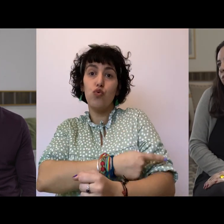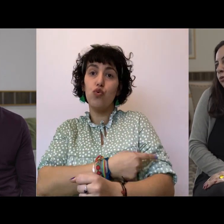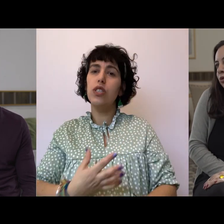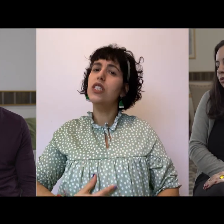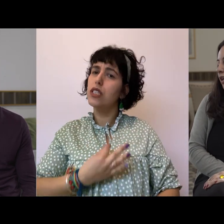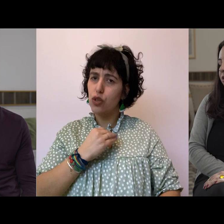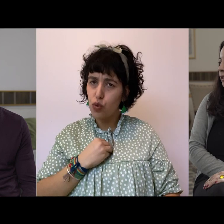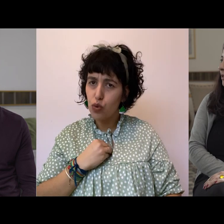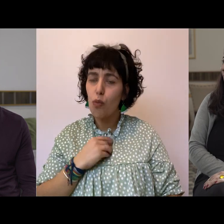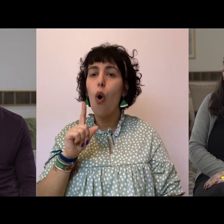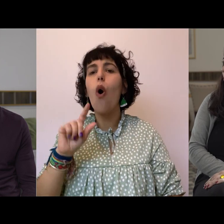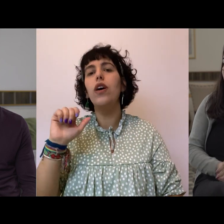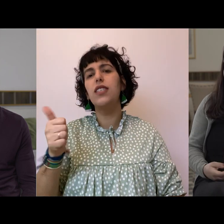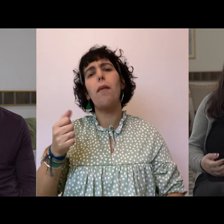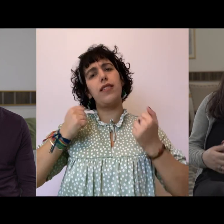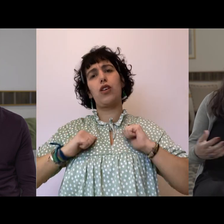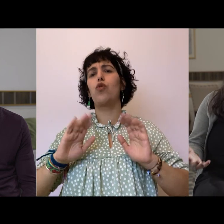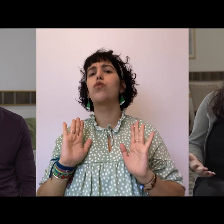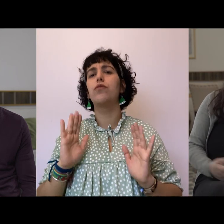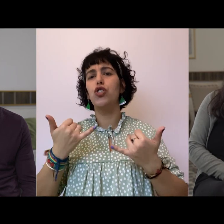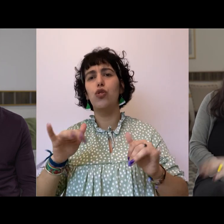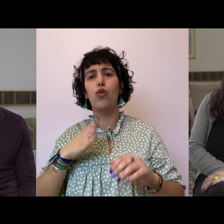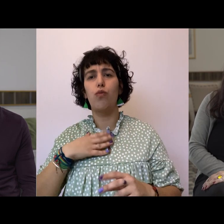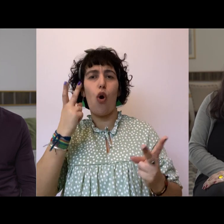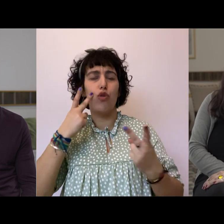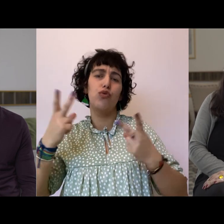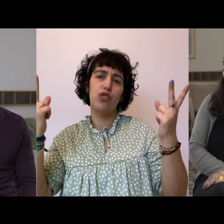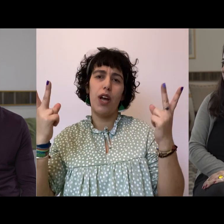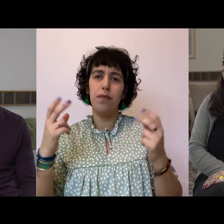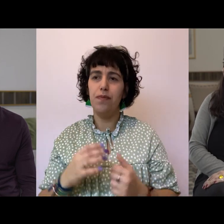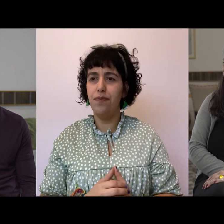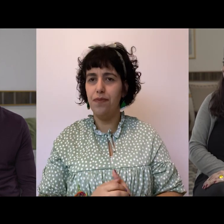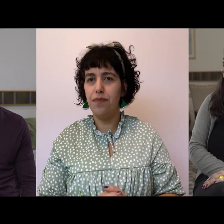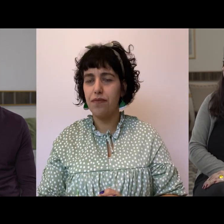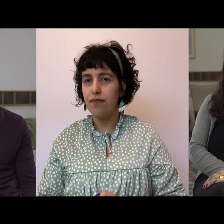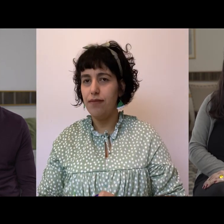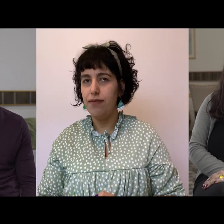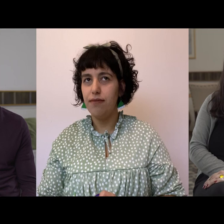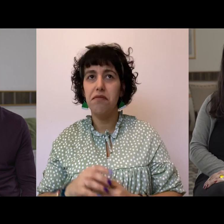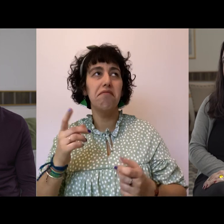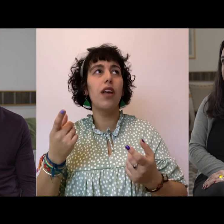Because I don't want to experience that violence I don't want to deal with someone at least not always. They're looking all the time